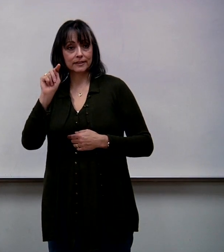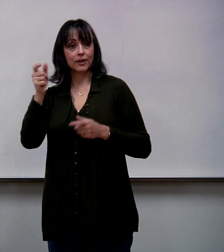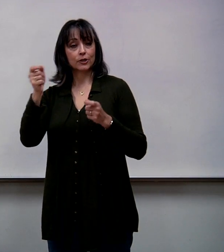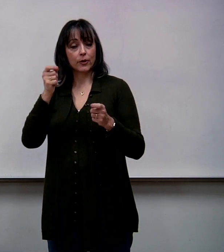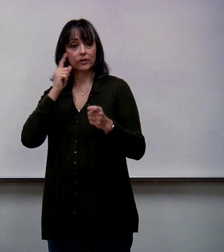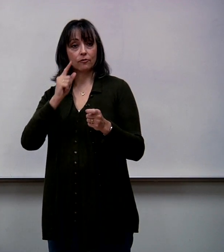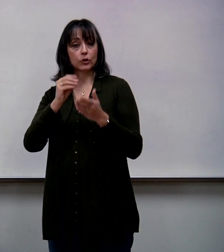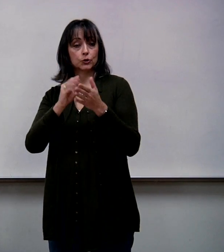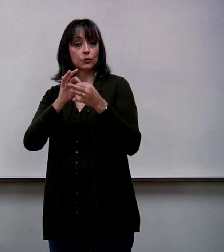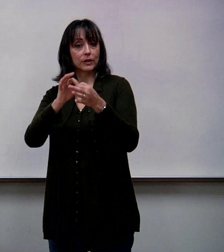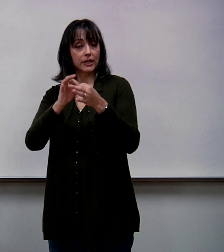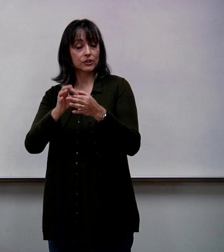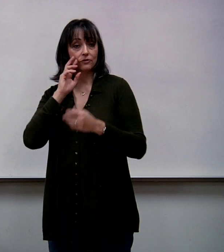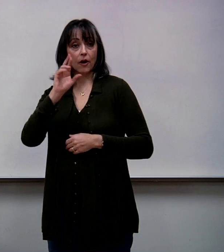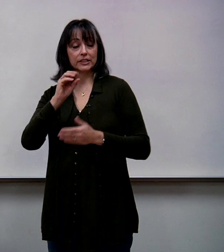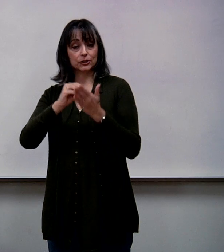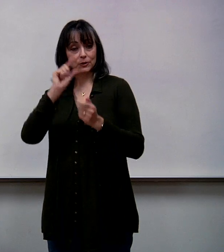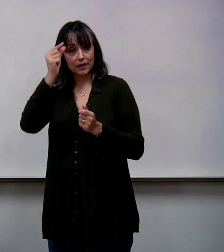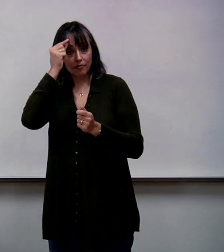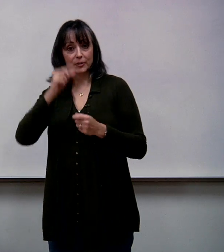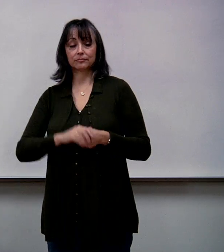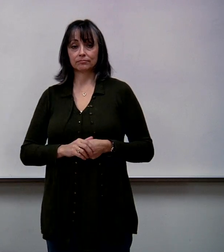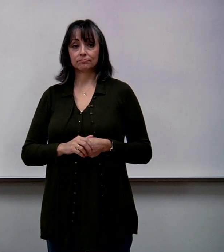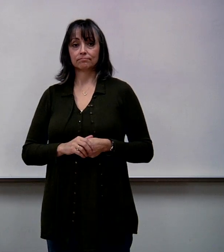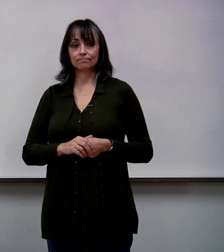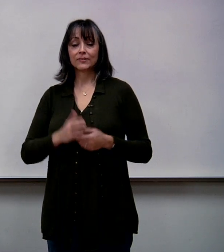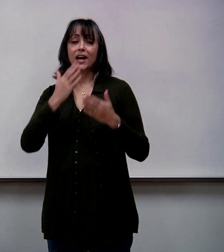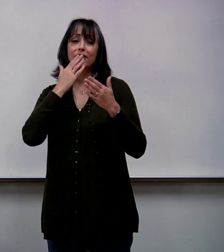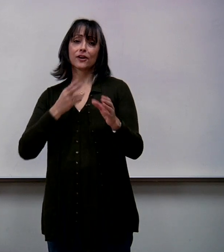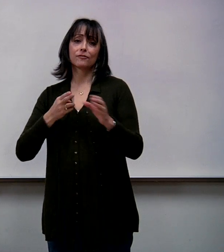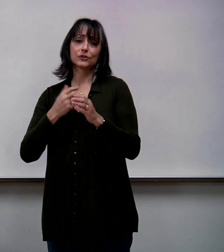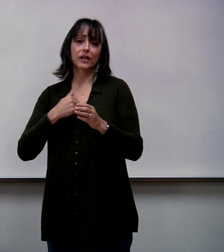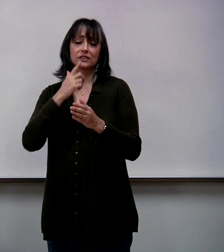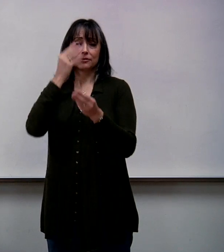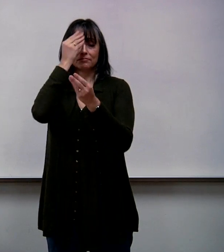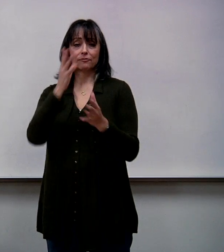Thank you for joining us for the information session.